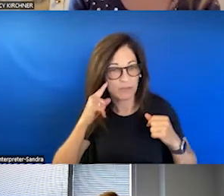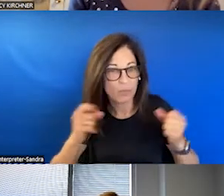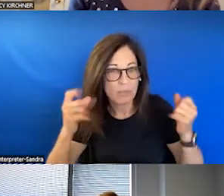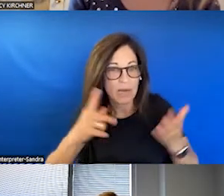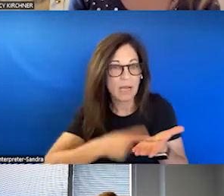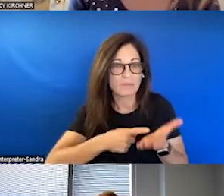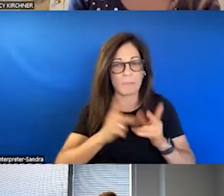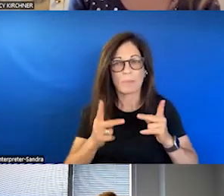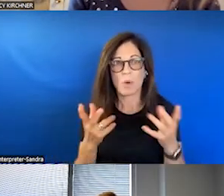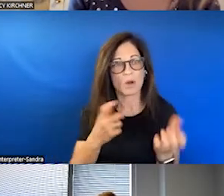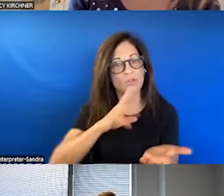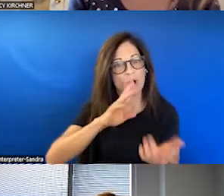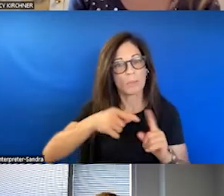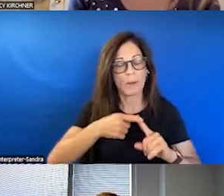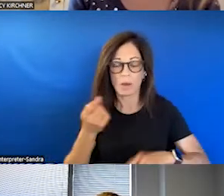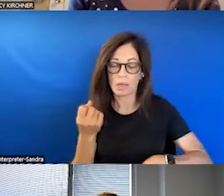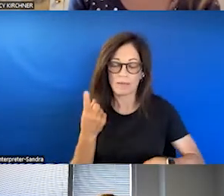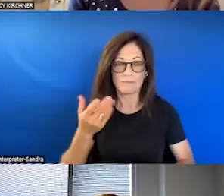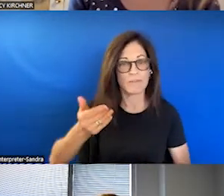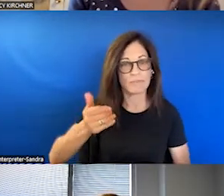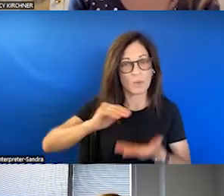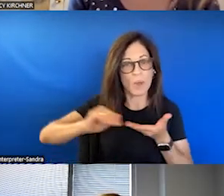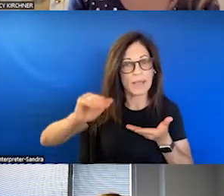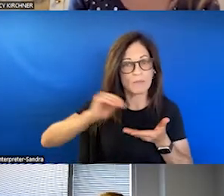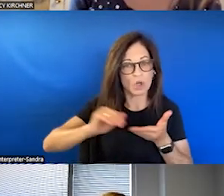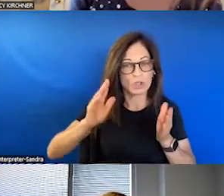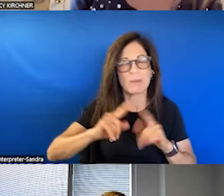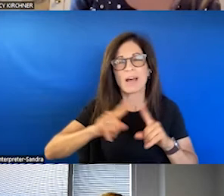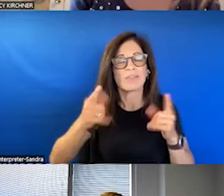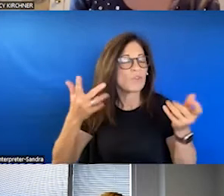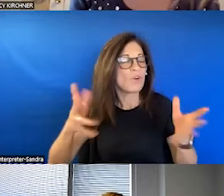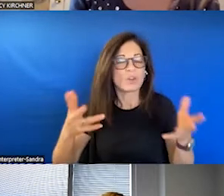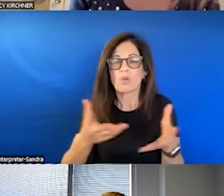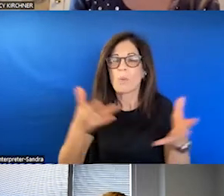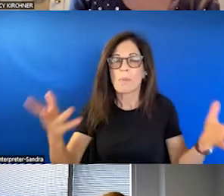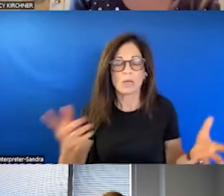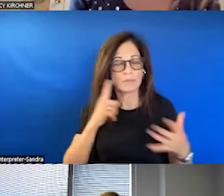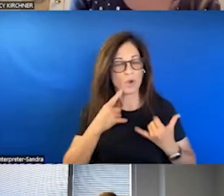ABOUT, 1115 WAIVERS, THINGS LIKE THAT. BUT THERE IS ALREADY SO MUCH IN WAY OF EXISTING AUTHORITIES.